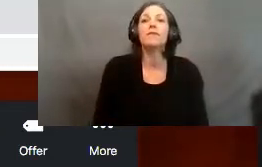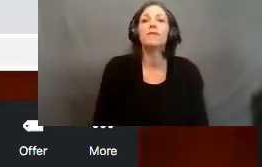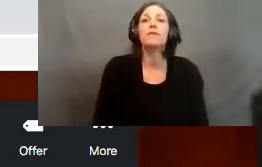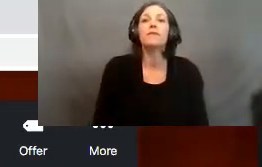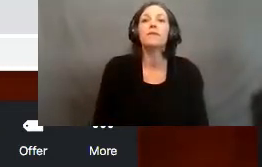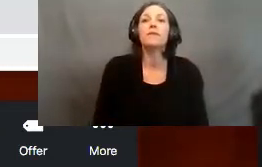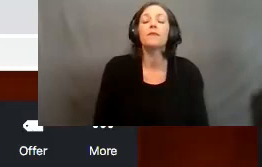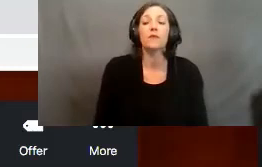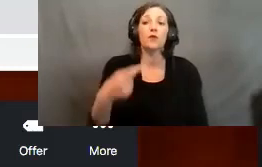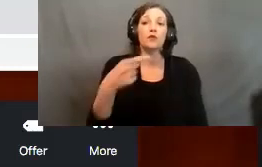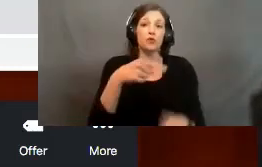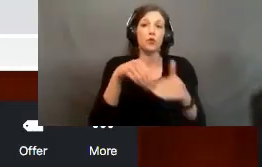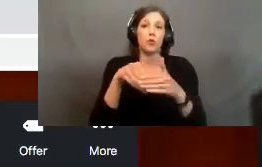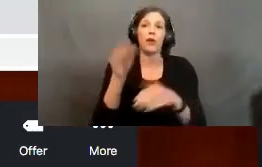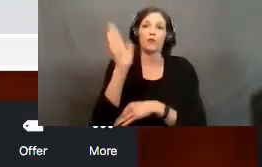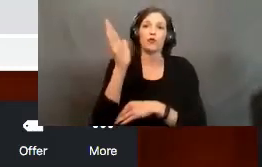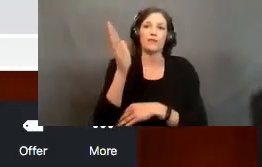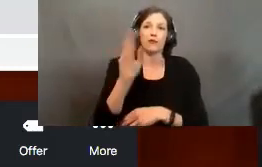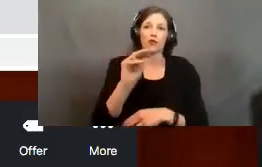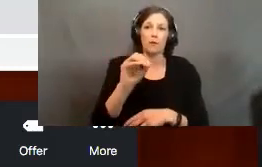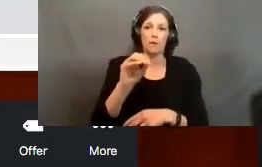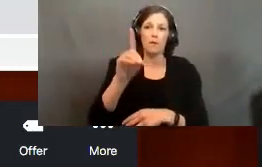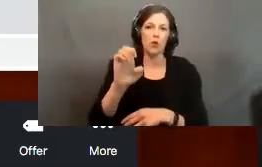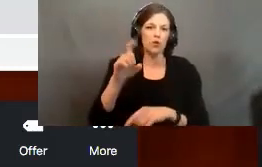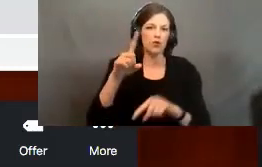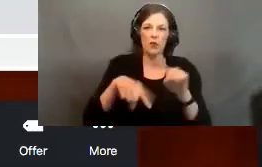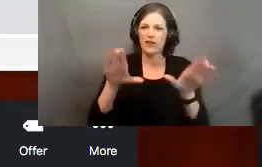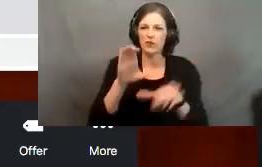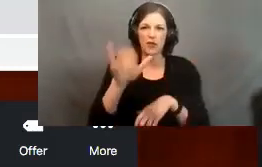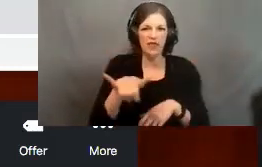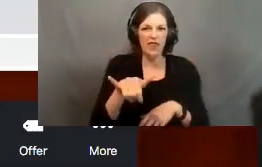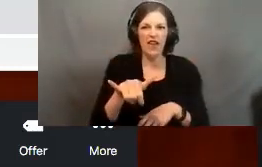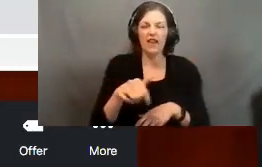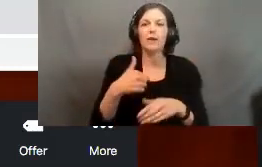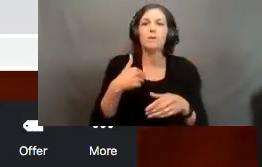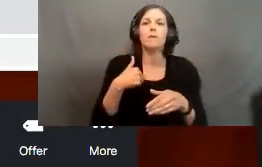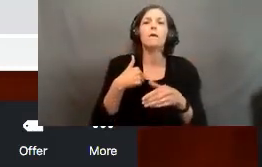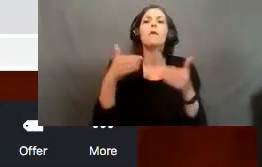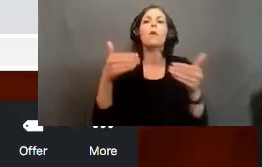12:36:28 >>RACHAEL DADASIEWICZ: Okay